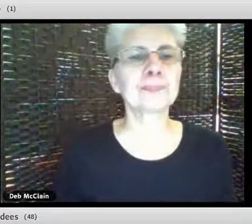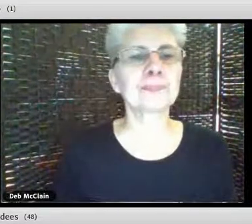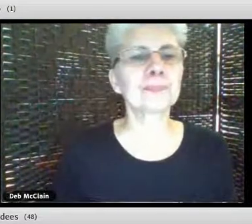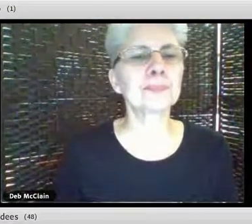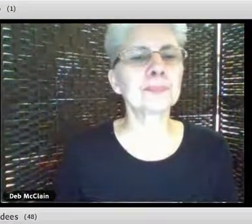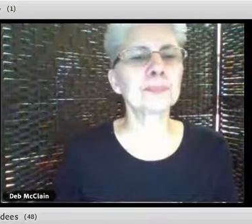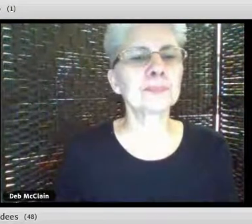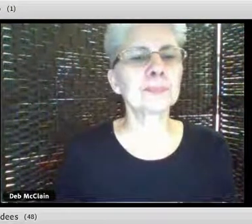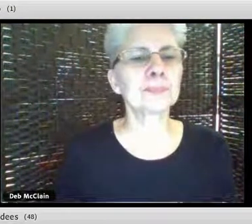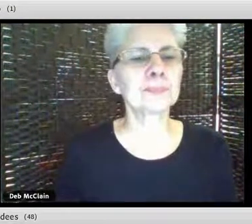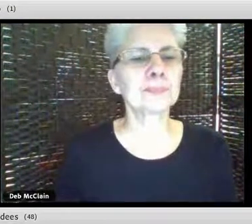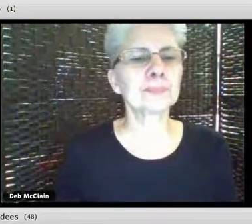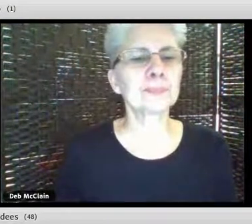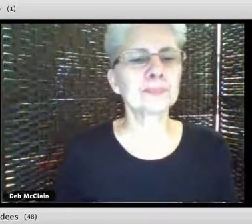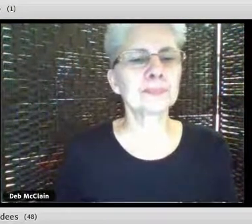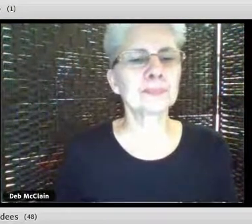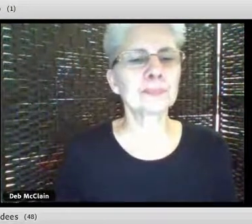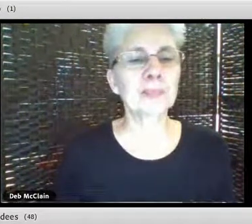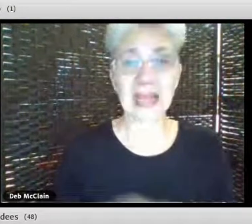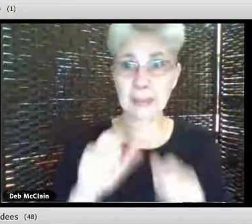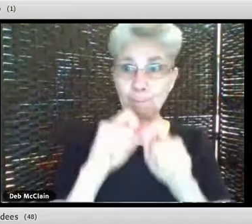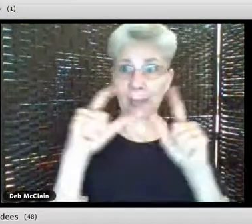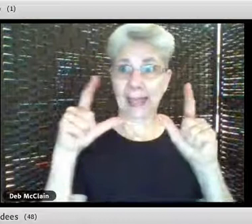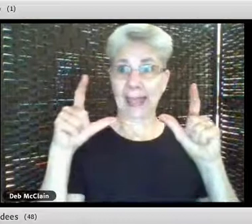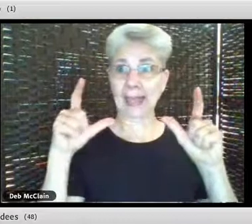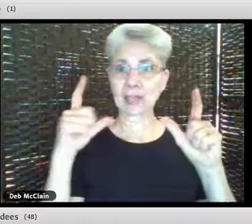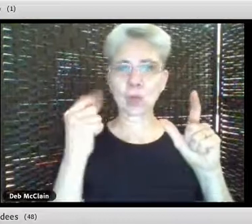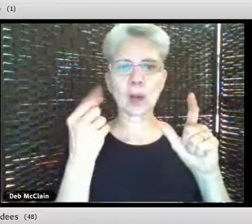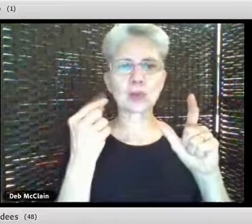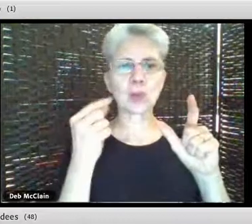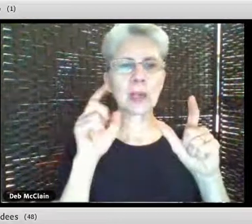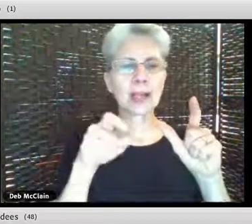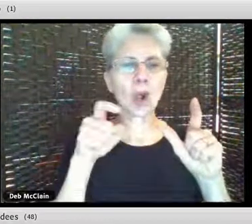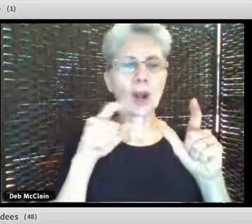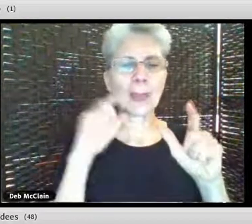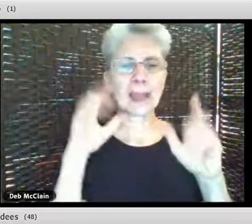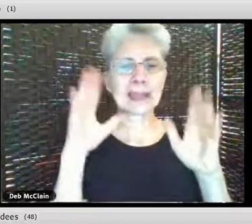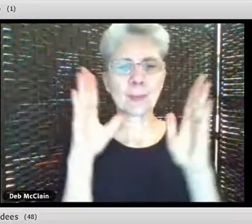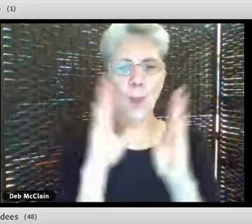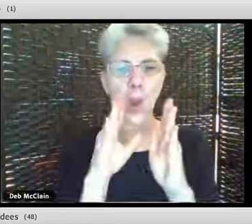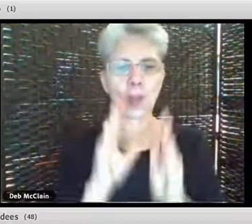Click on it. You say insert. It's super huge, right?